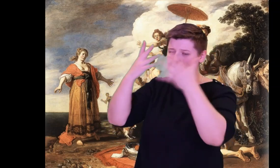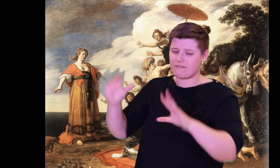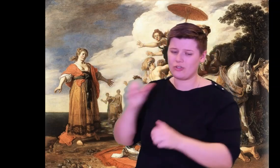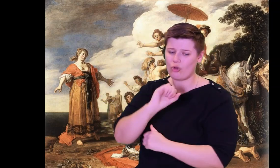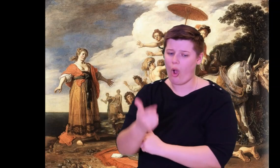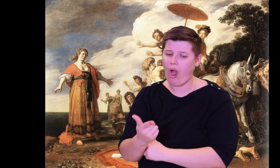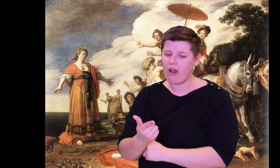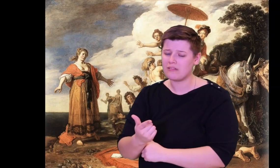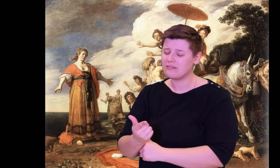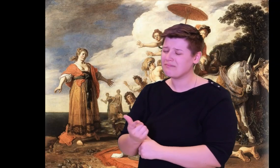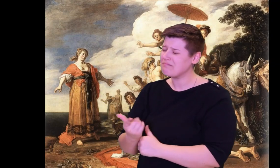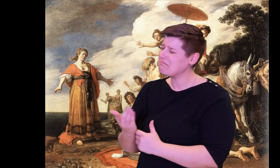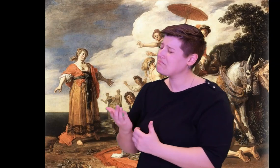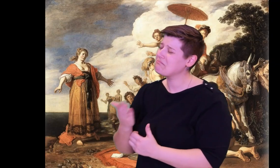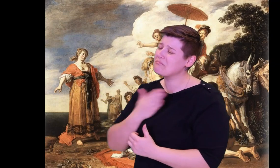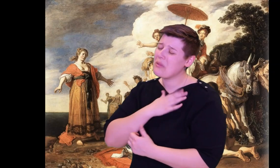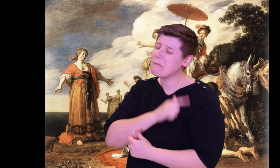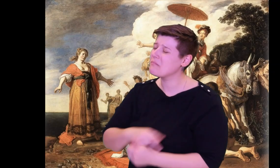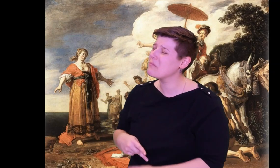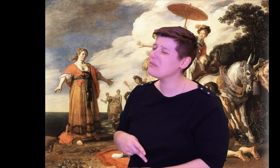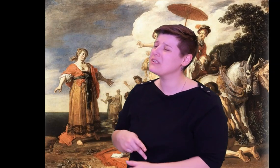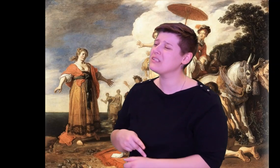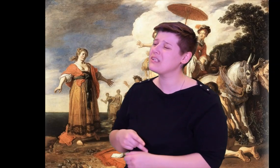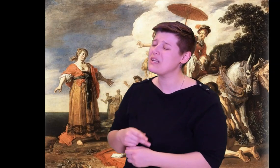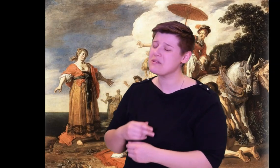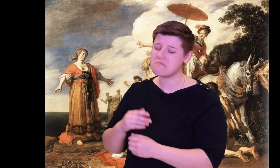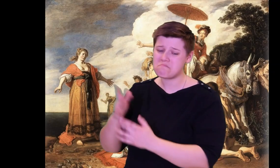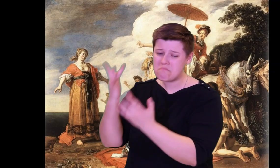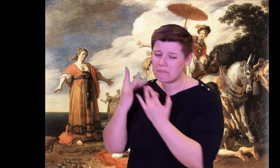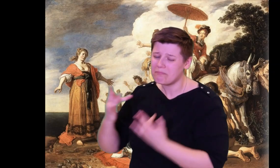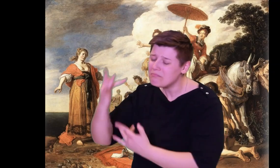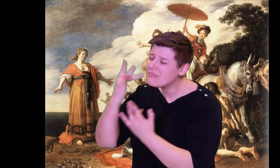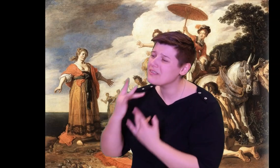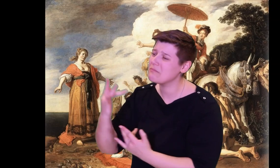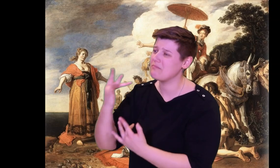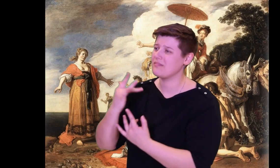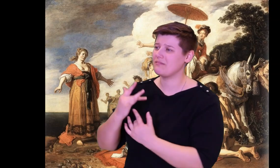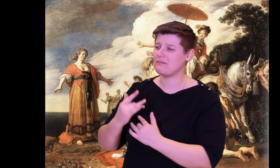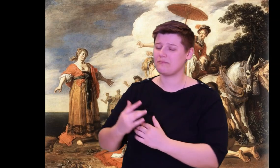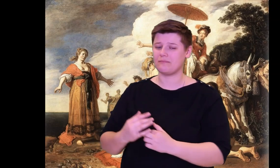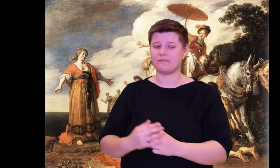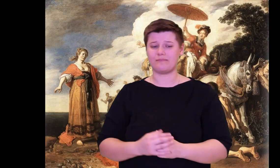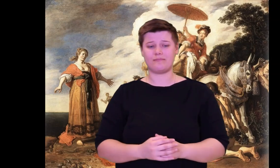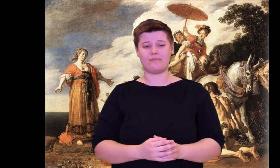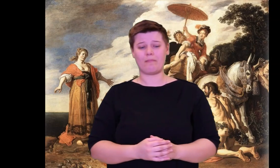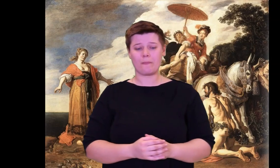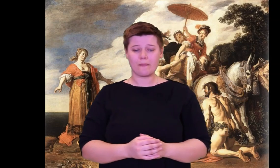Show me the town, give me some rags to wear, if you brought any clothes when you came here.